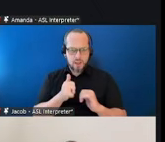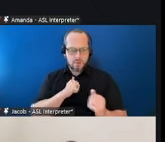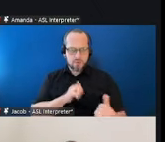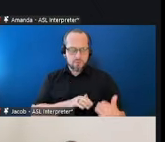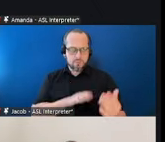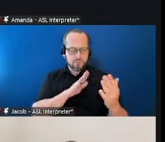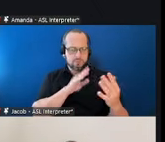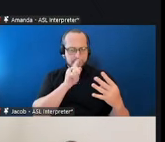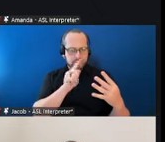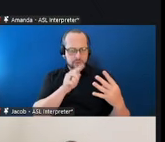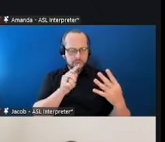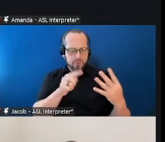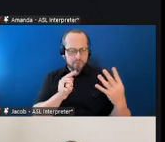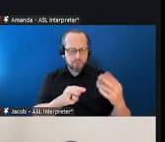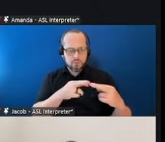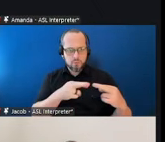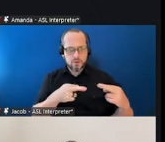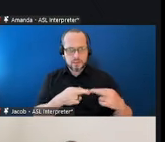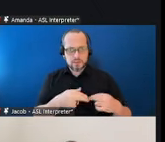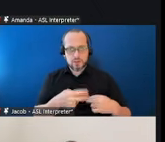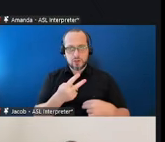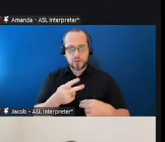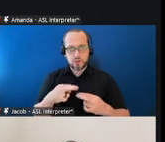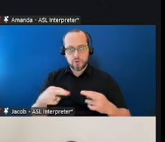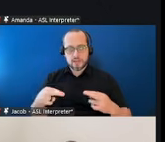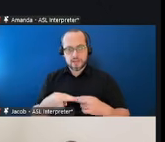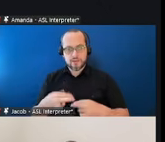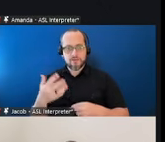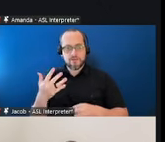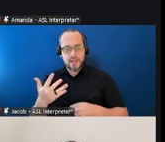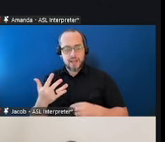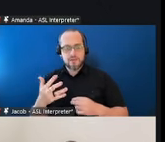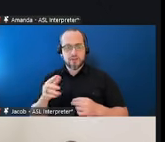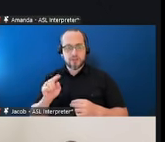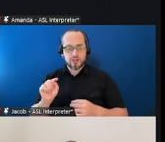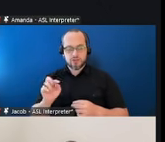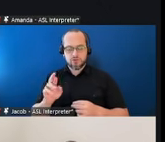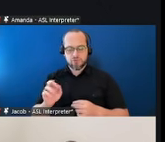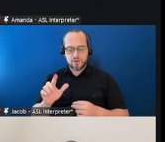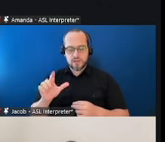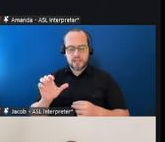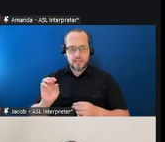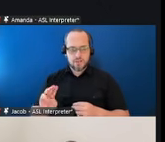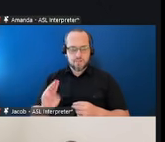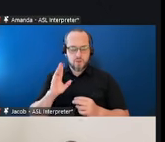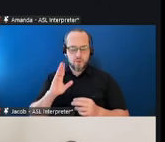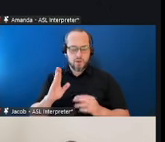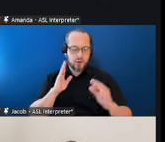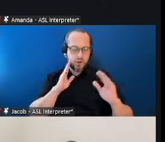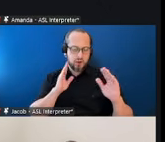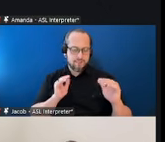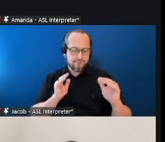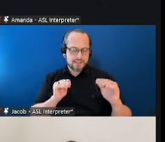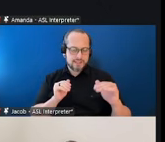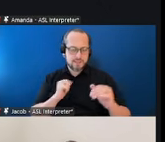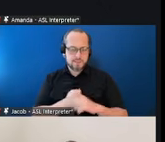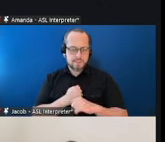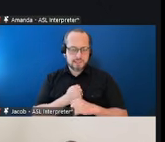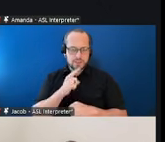two and in region five. Uh Trillium is going to be uh hoping hoping to make sure that we answer